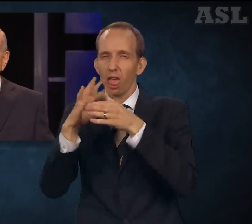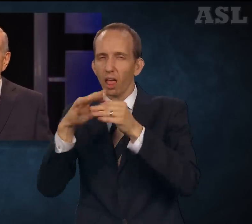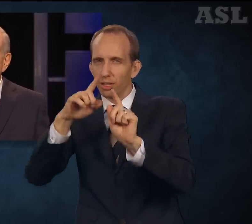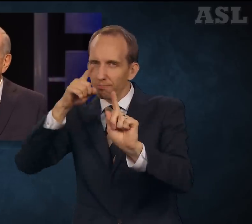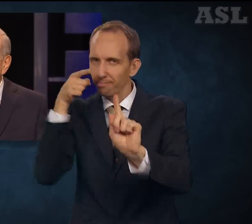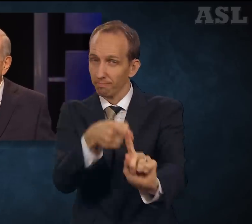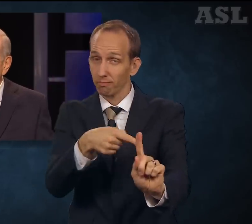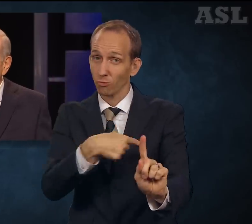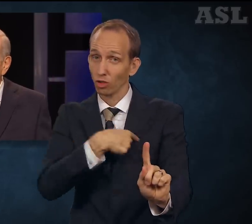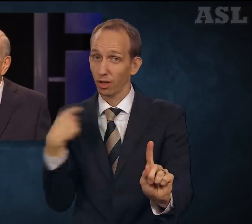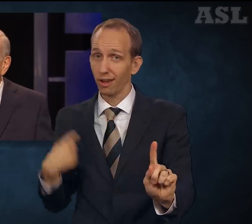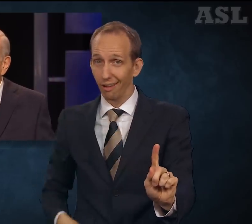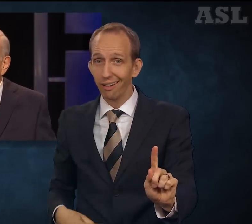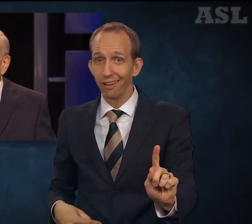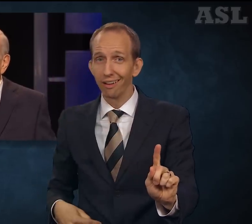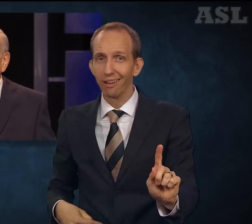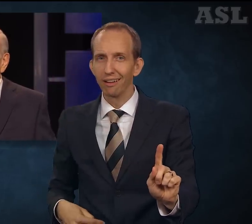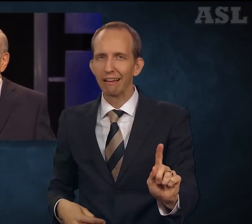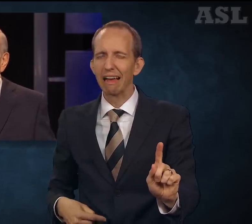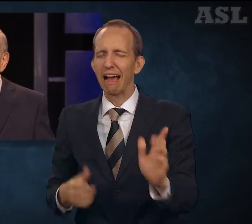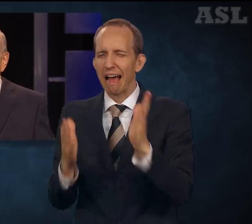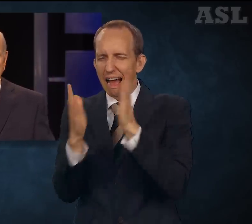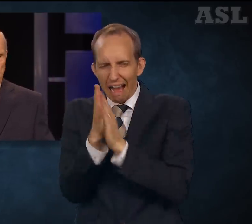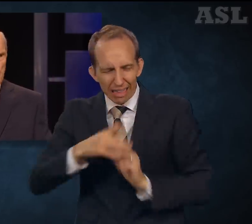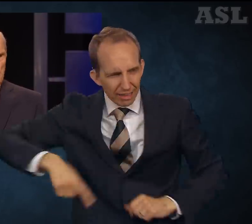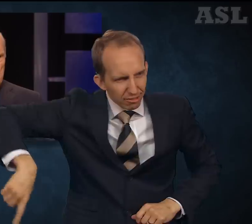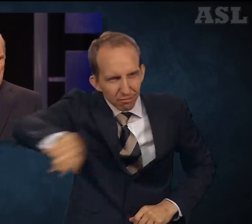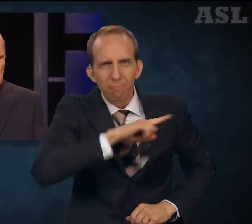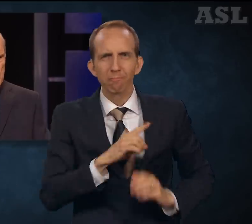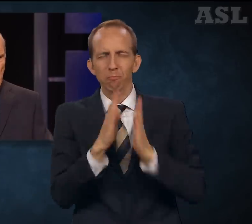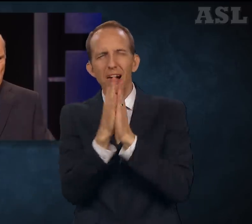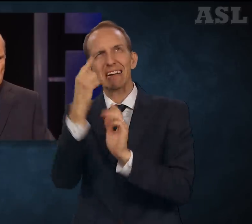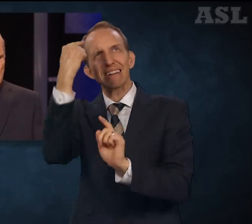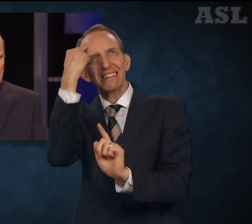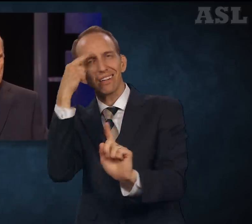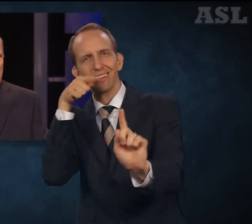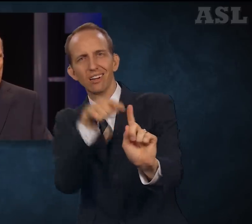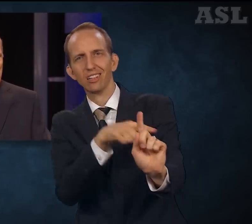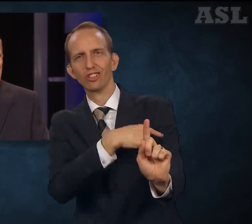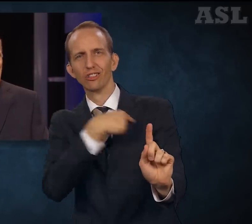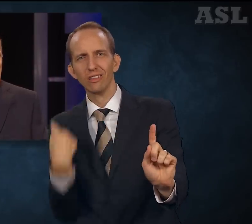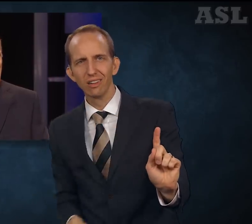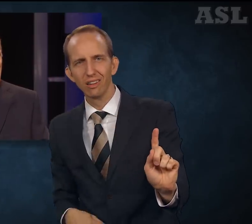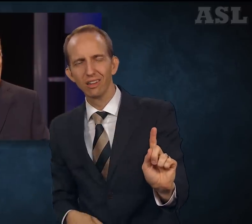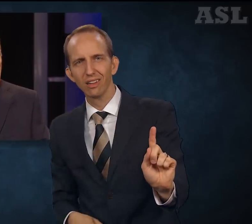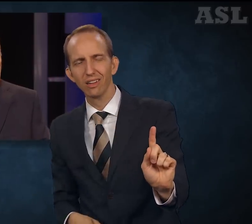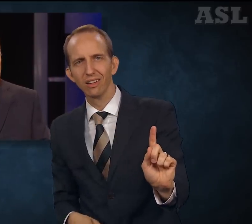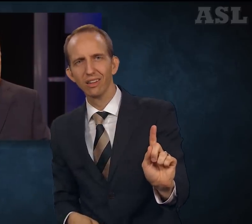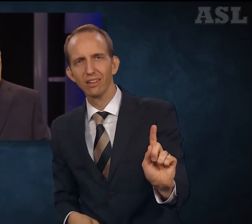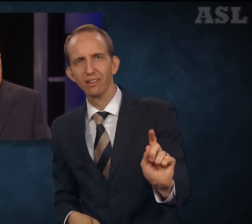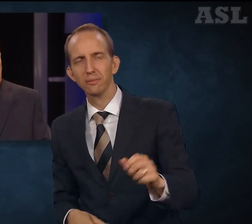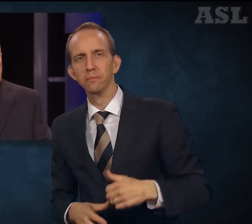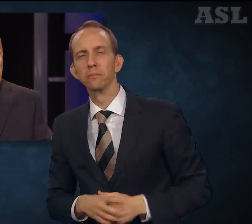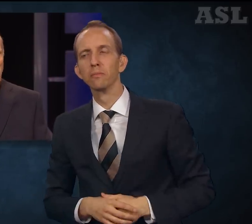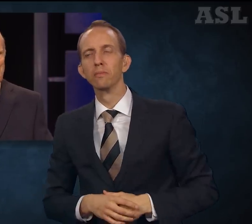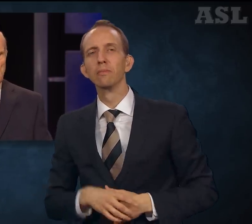HE SPECIFICALLY MENTIONED